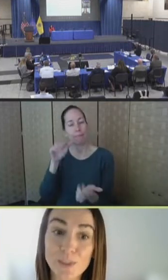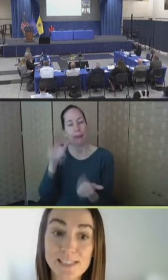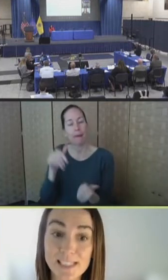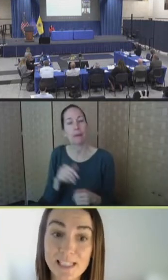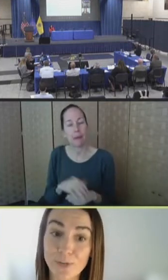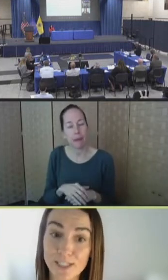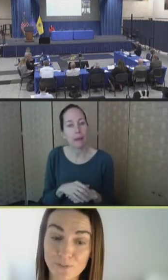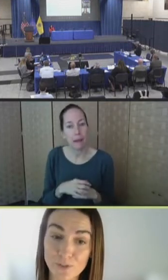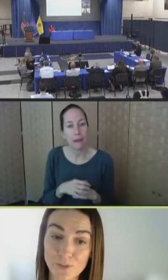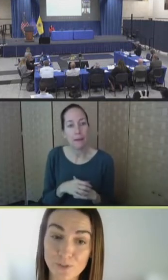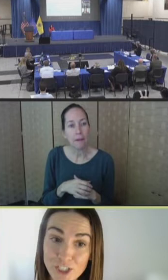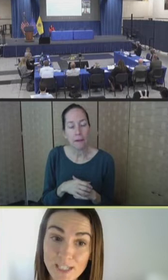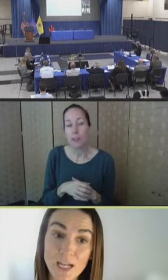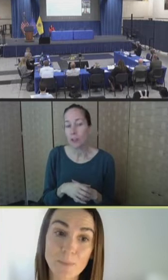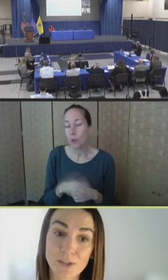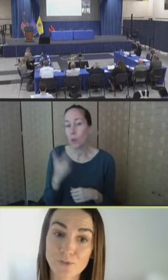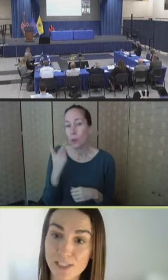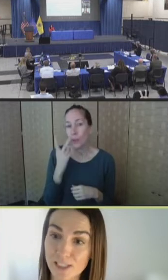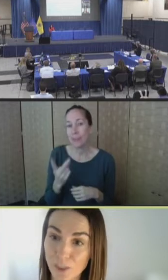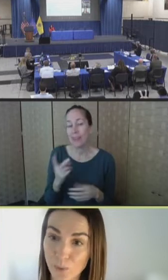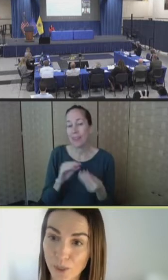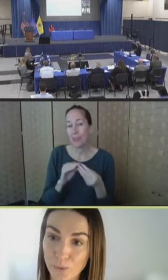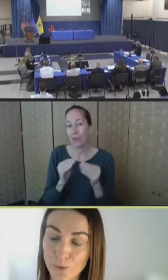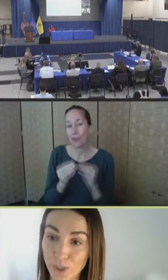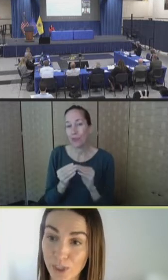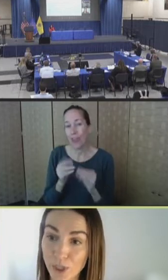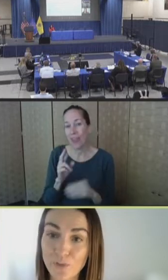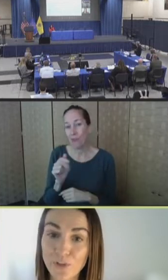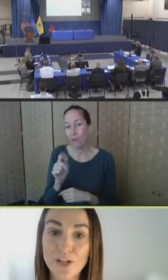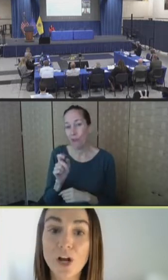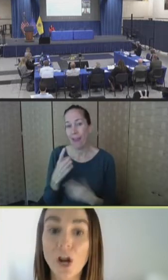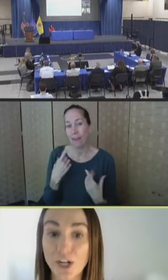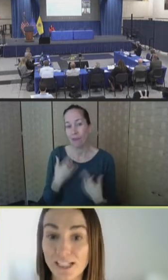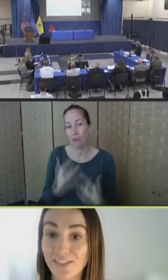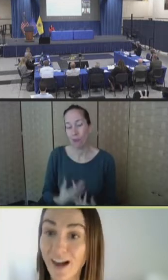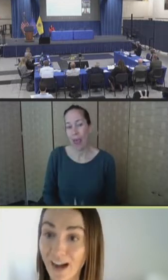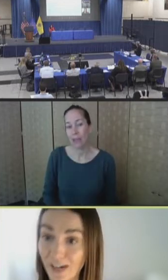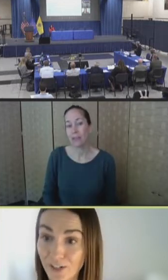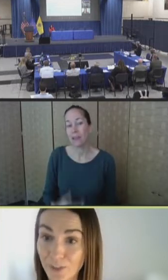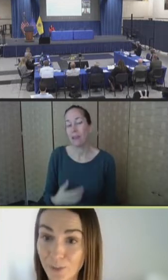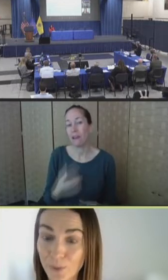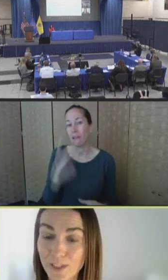we see that rates of depression among the recently widowed during COVID are even higher than we would